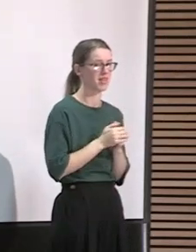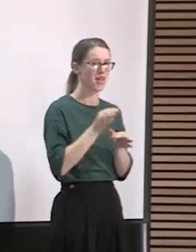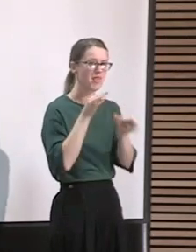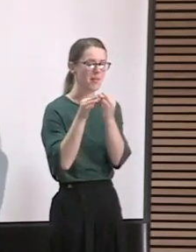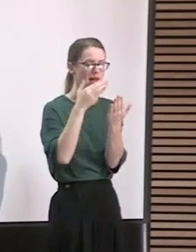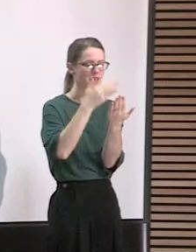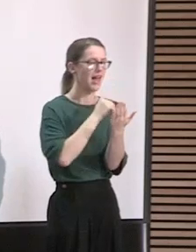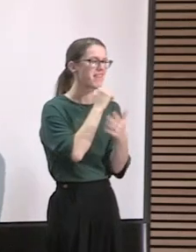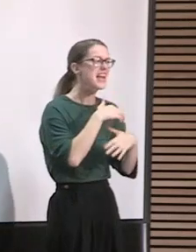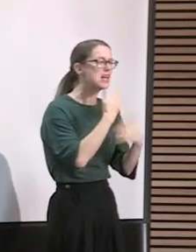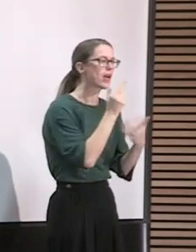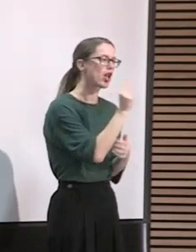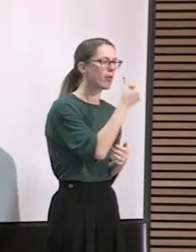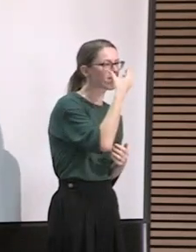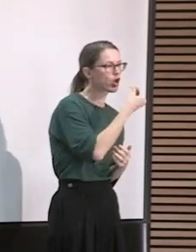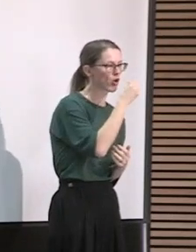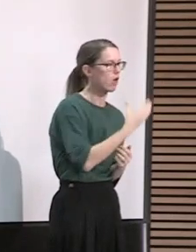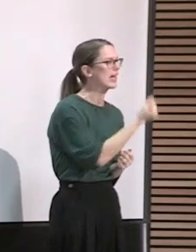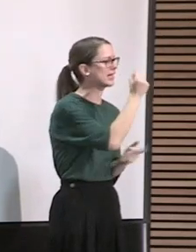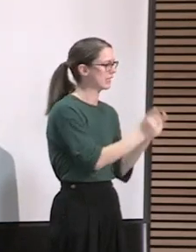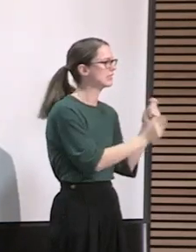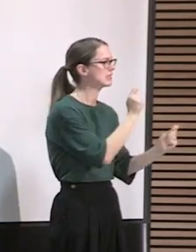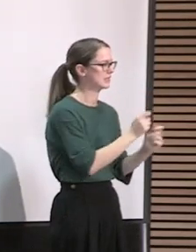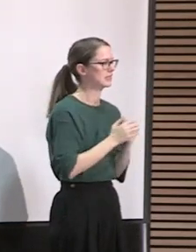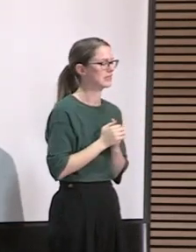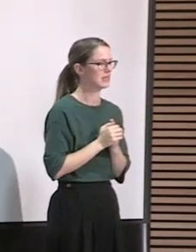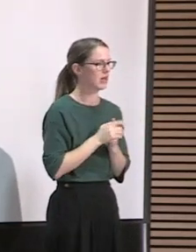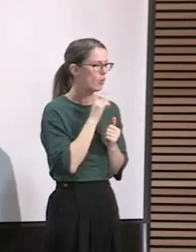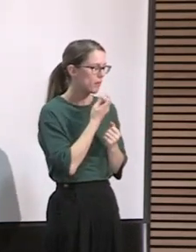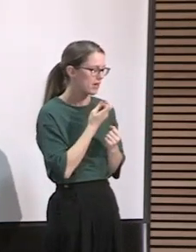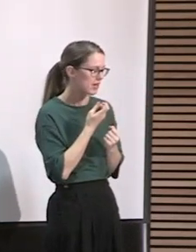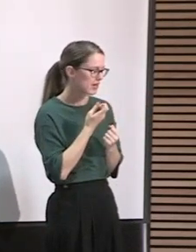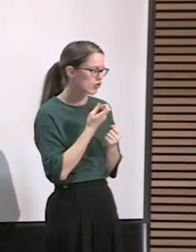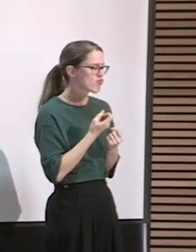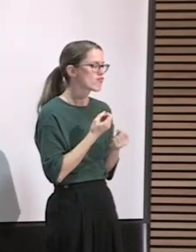be part of our new normal. Our plan will ensure that anyone